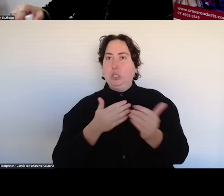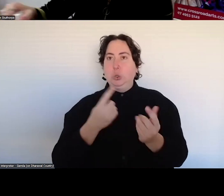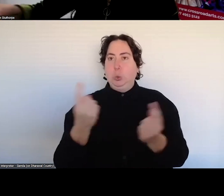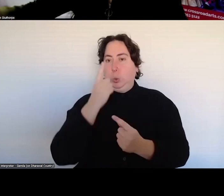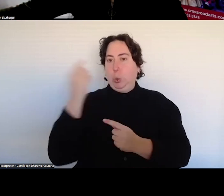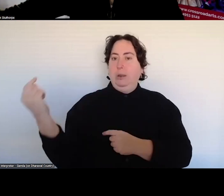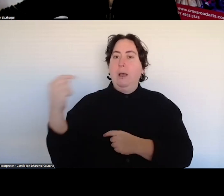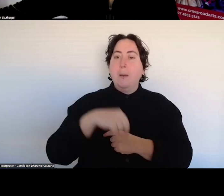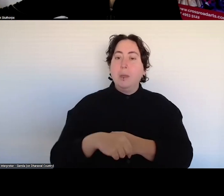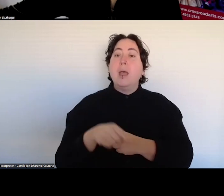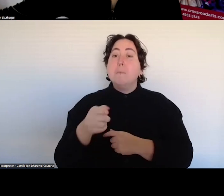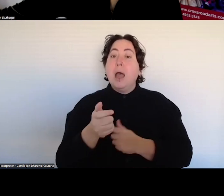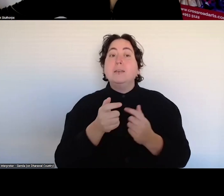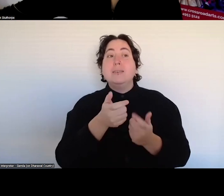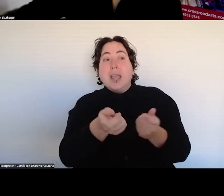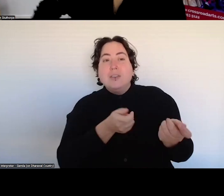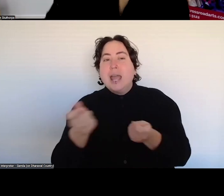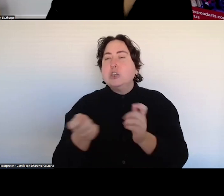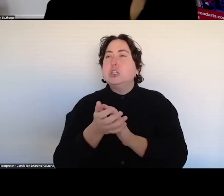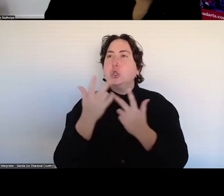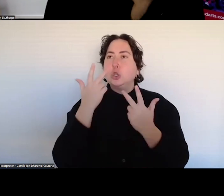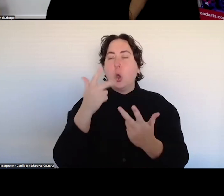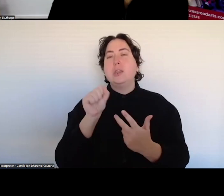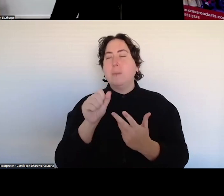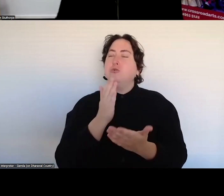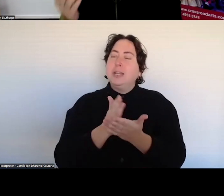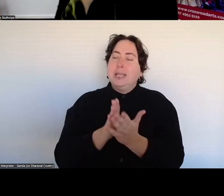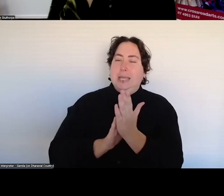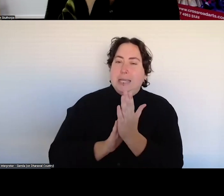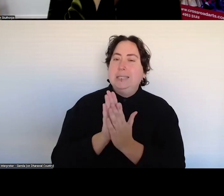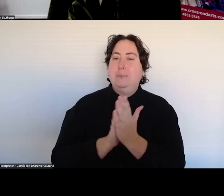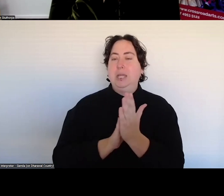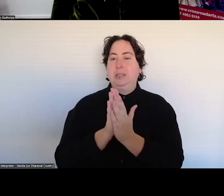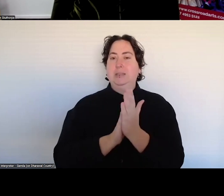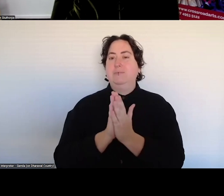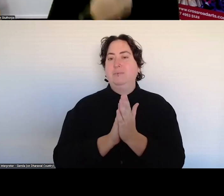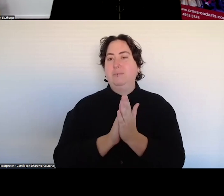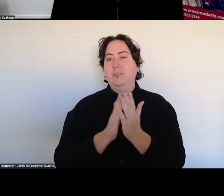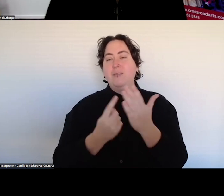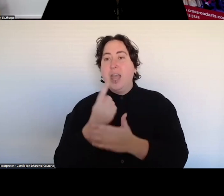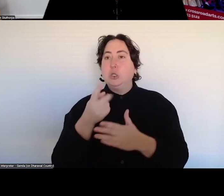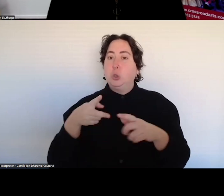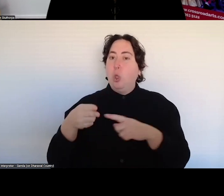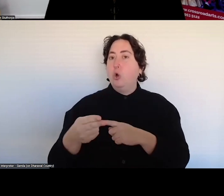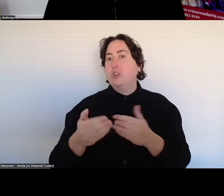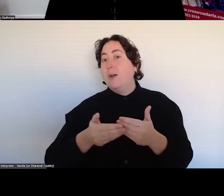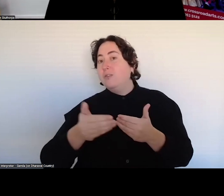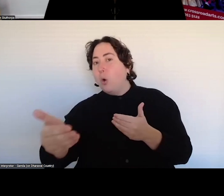the intimate nature of the event to launch our forward vision and asking guests to consider